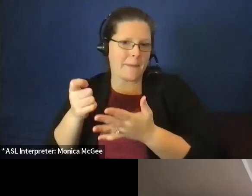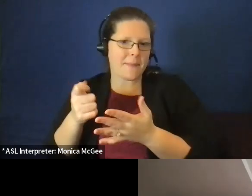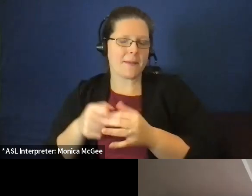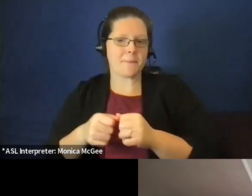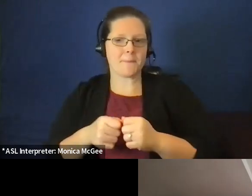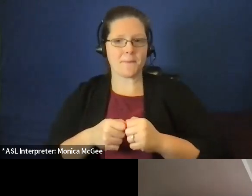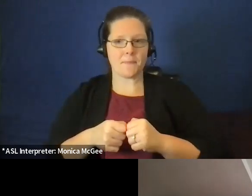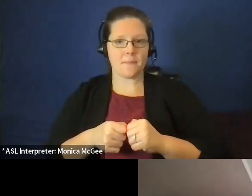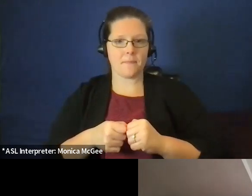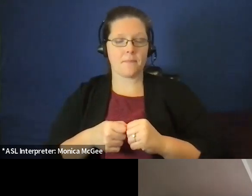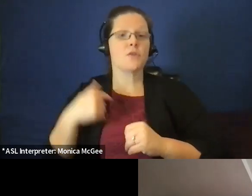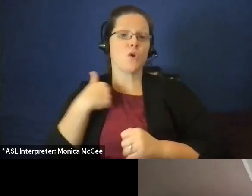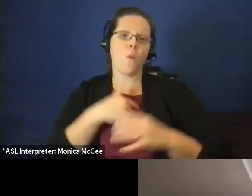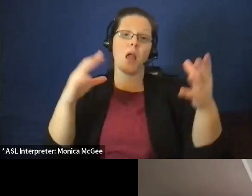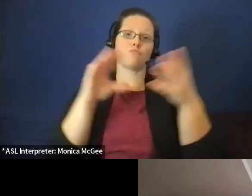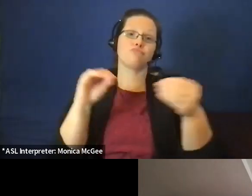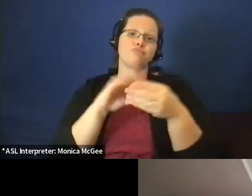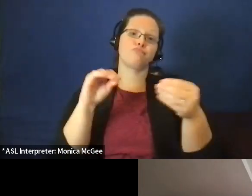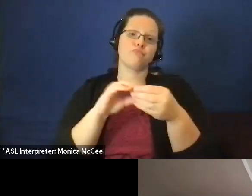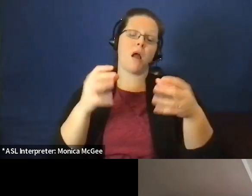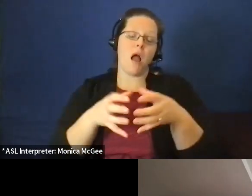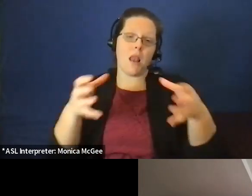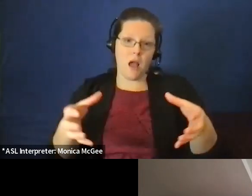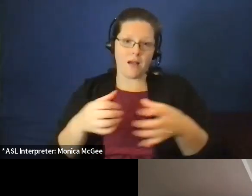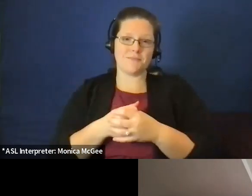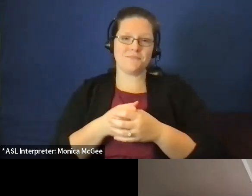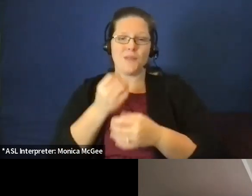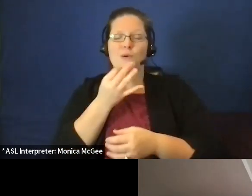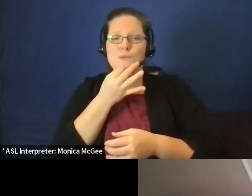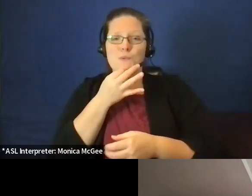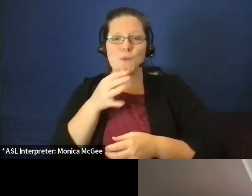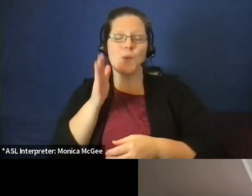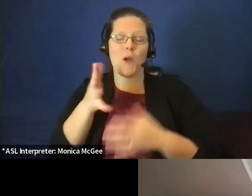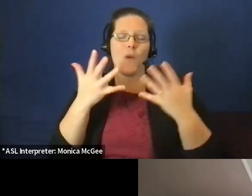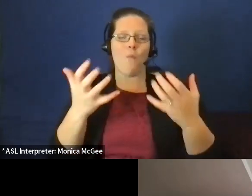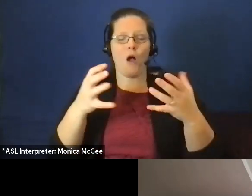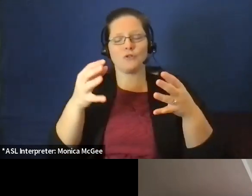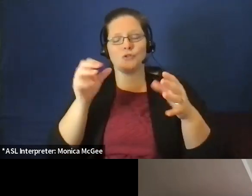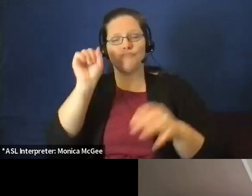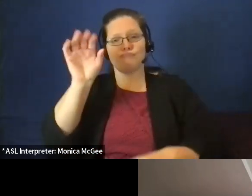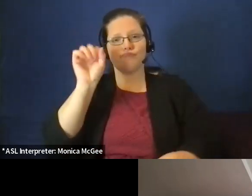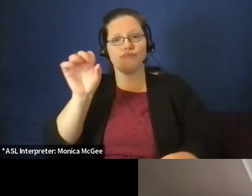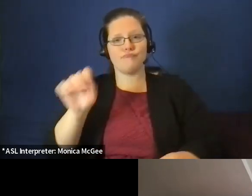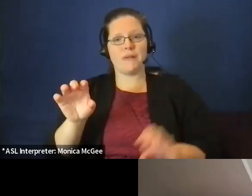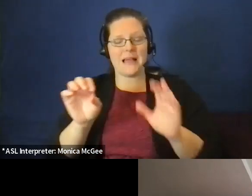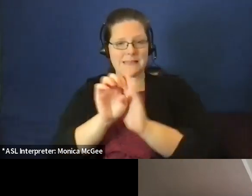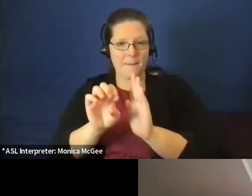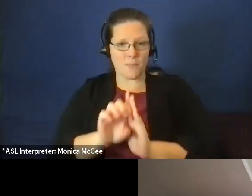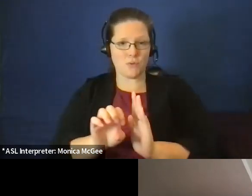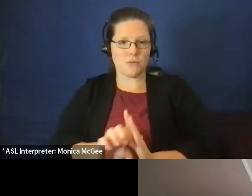that you need to develop relationships